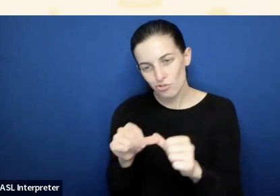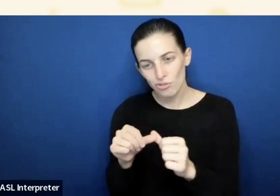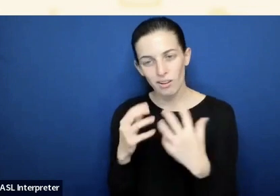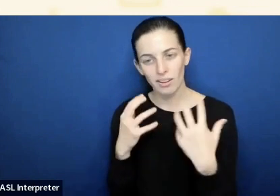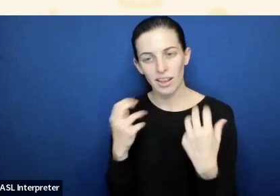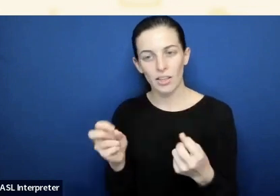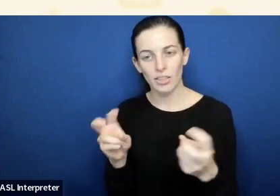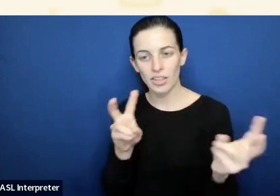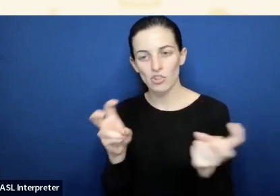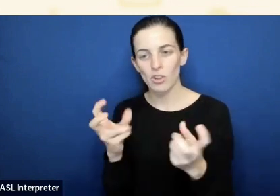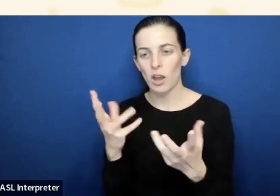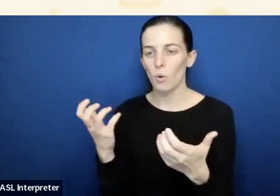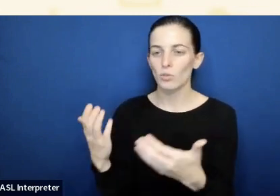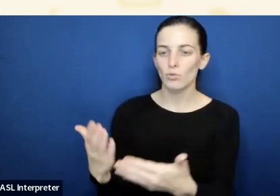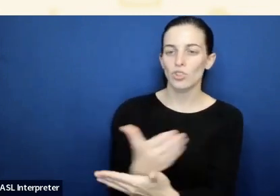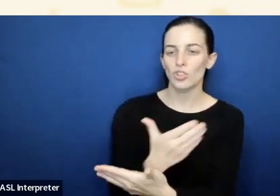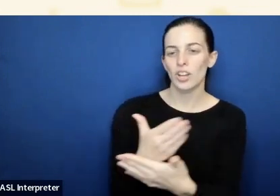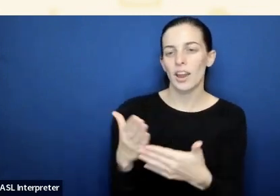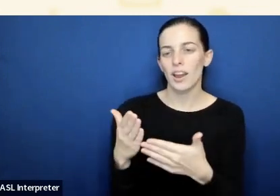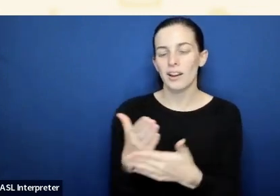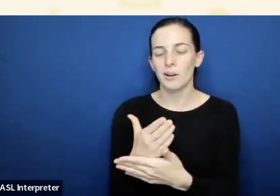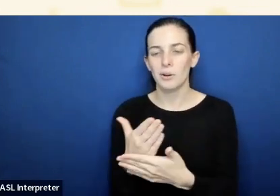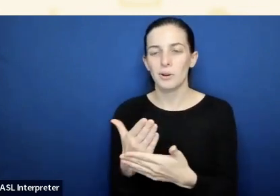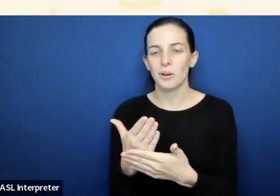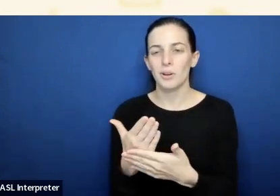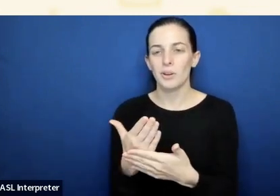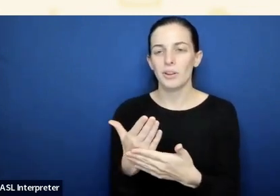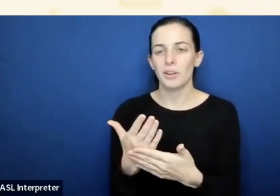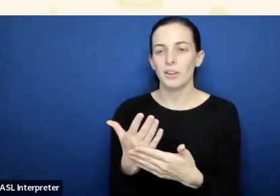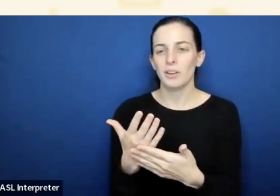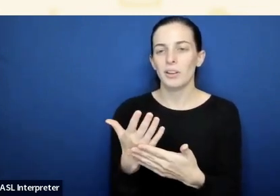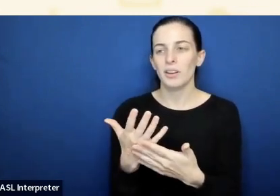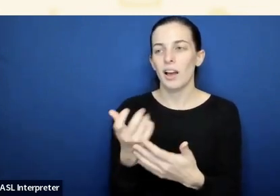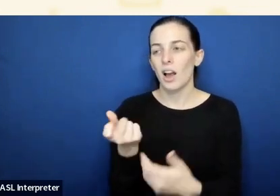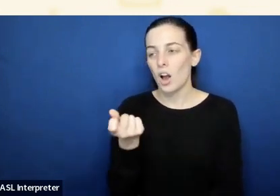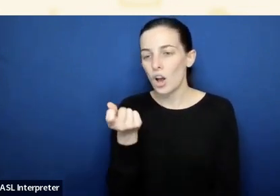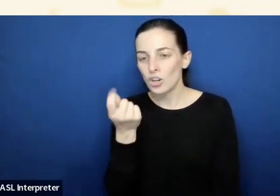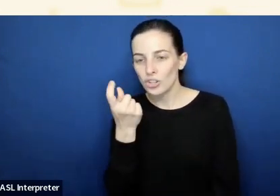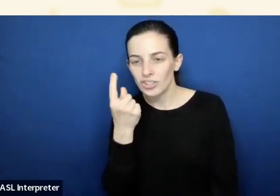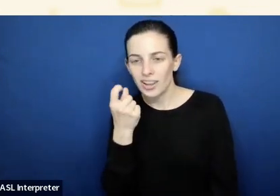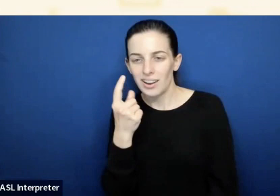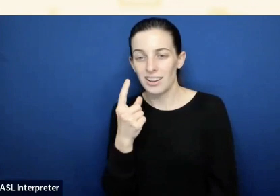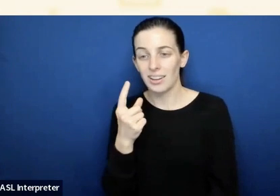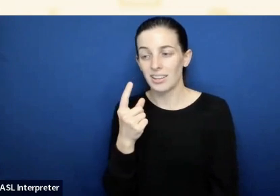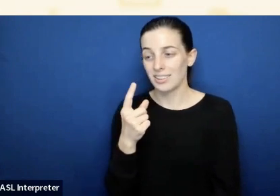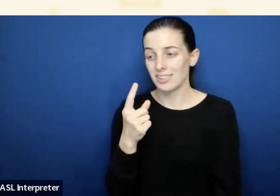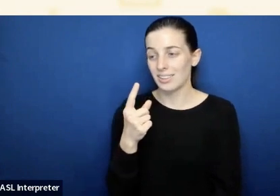to share what's about understanding invisible illness and chronic disabilities.